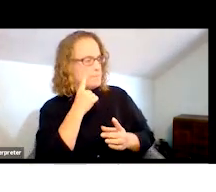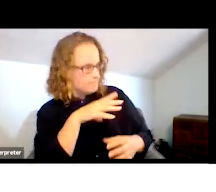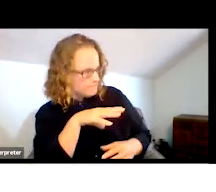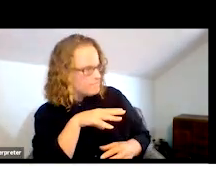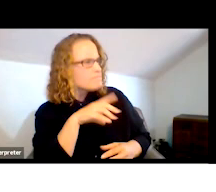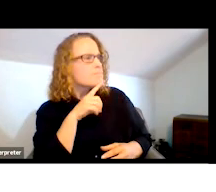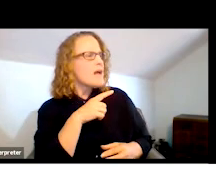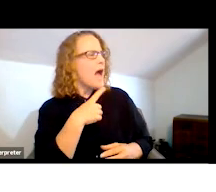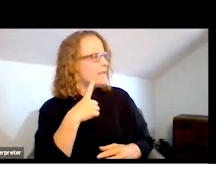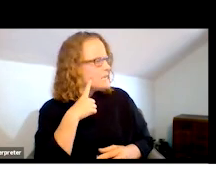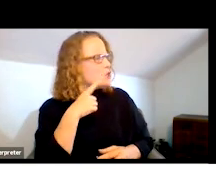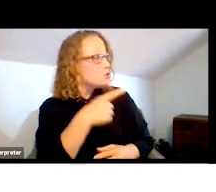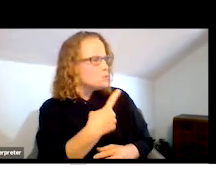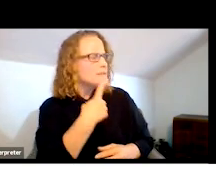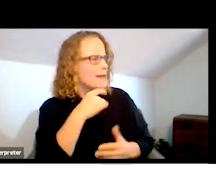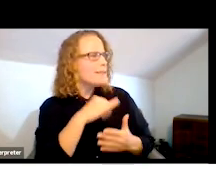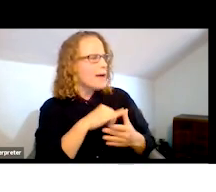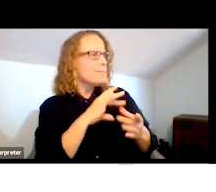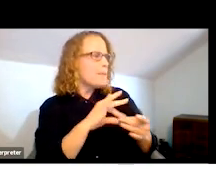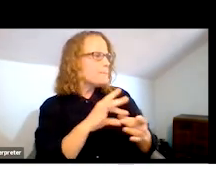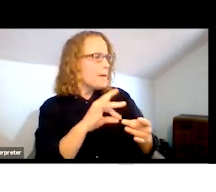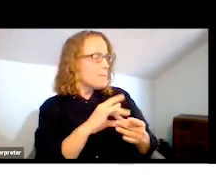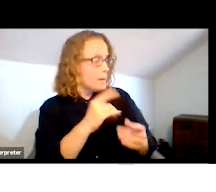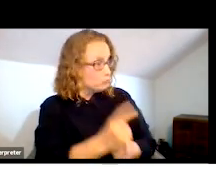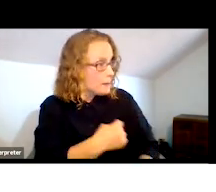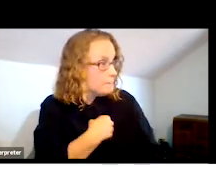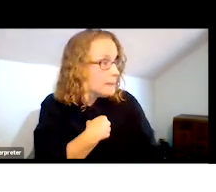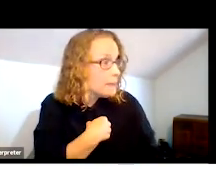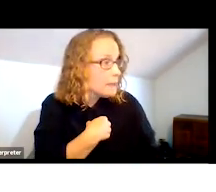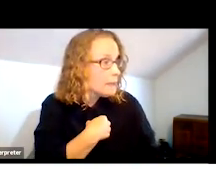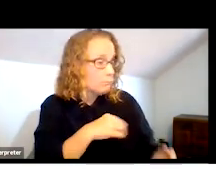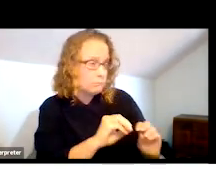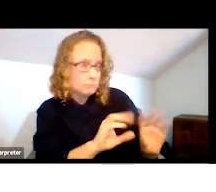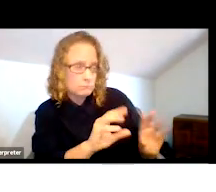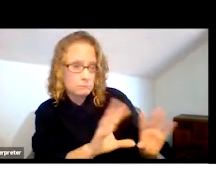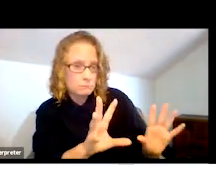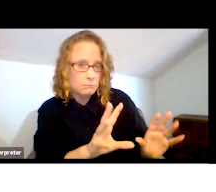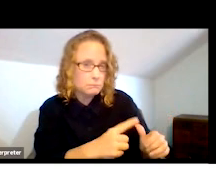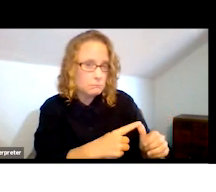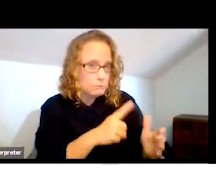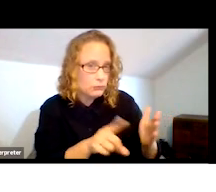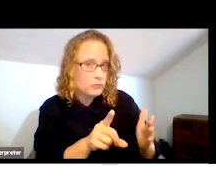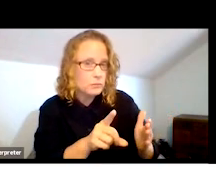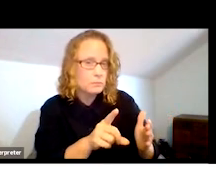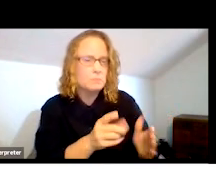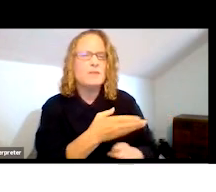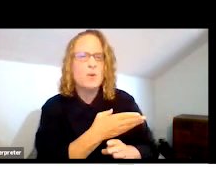So here, we are not responding until we understand fully what is being shared.